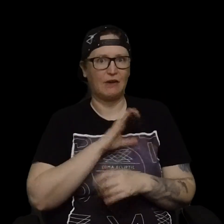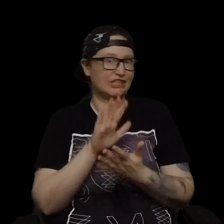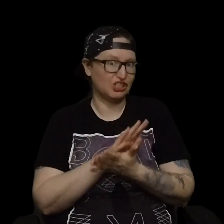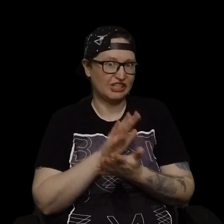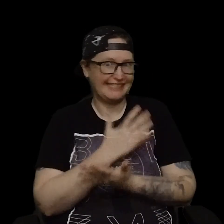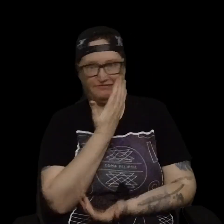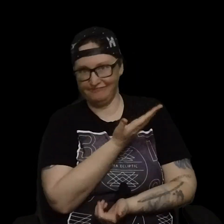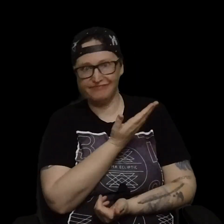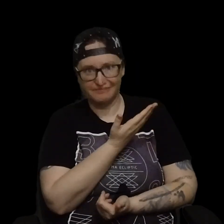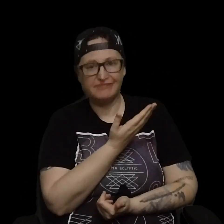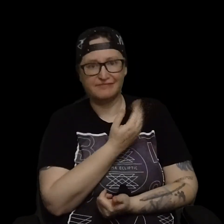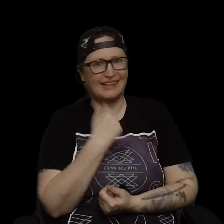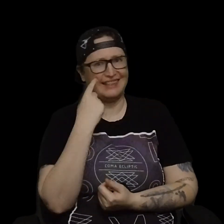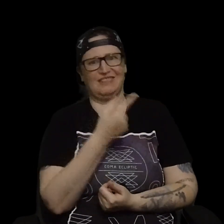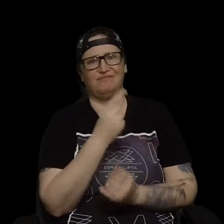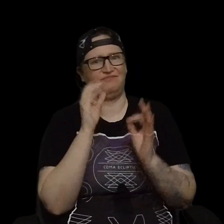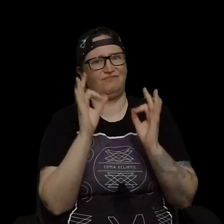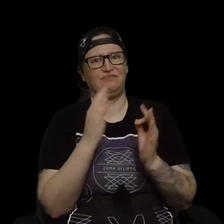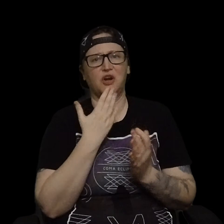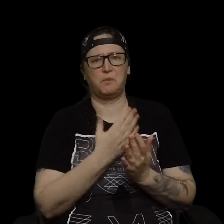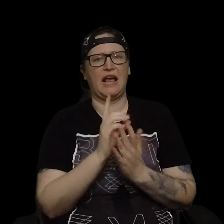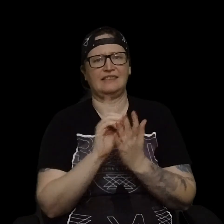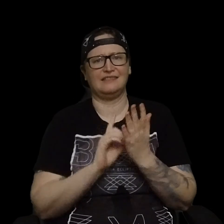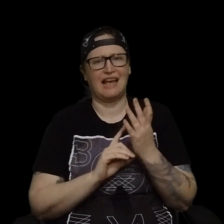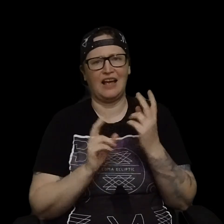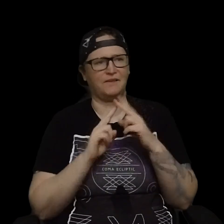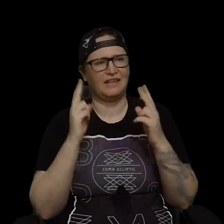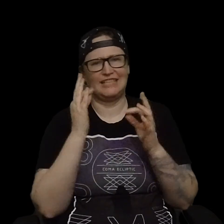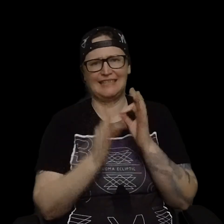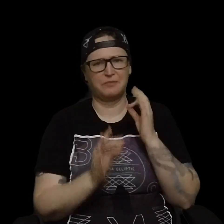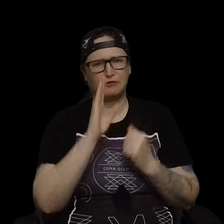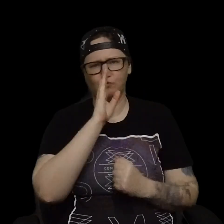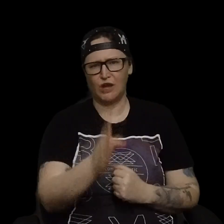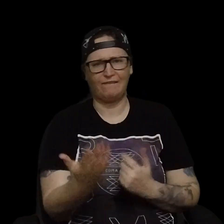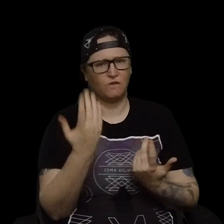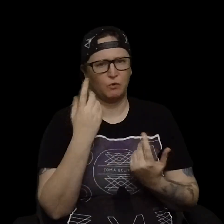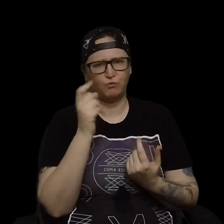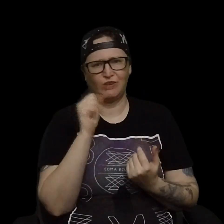okay and of course the character sheets I think these are really well designed very simple